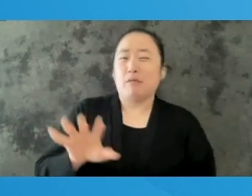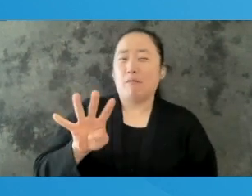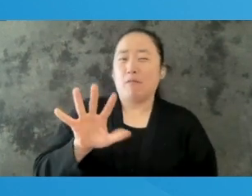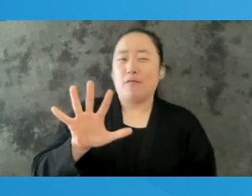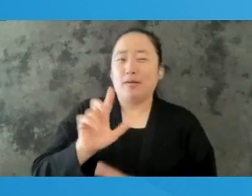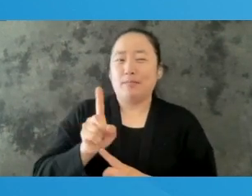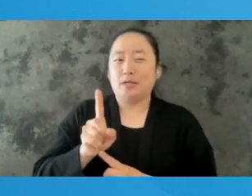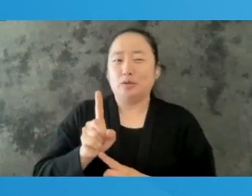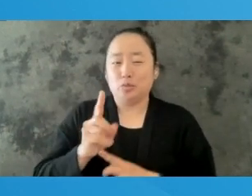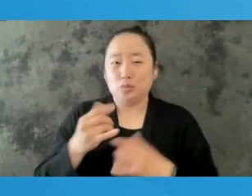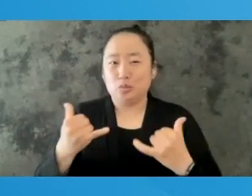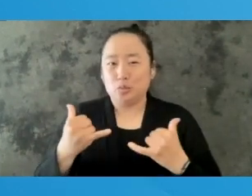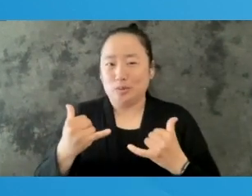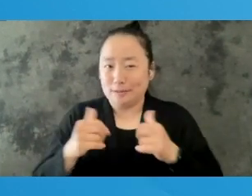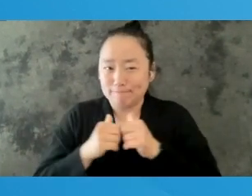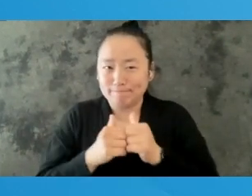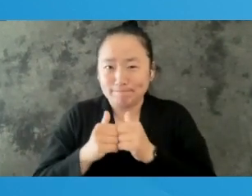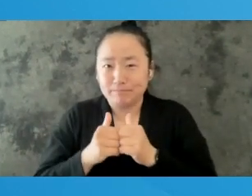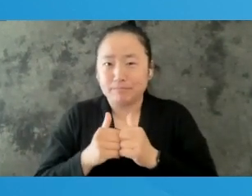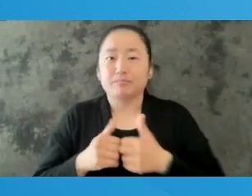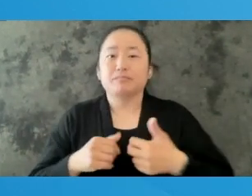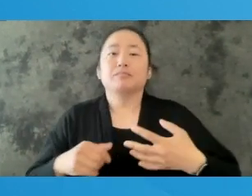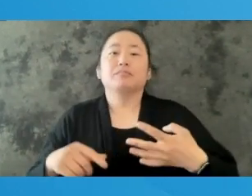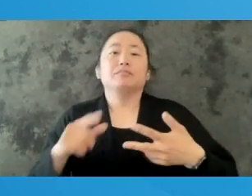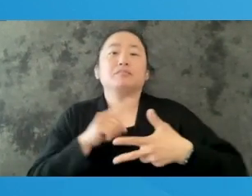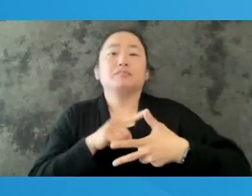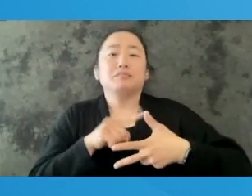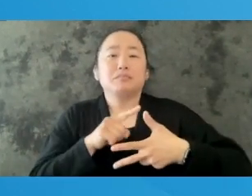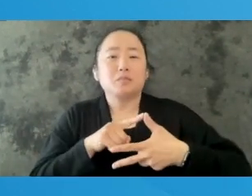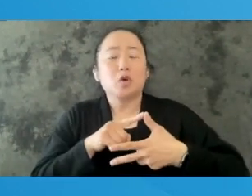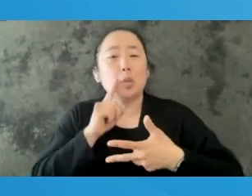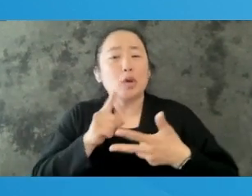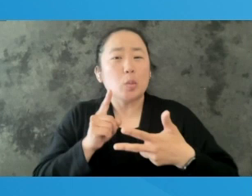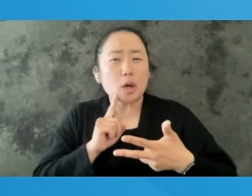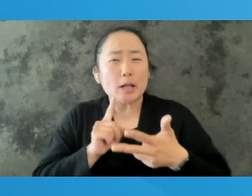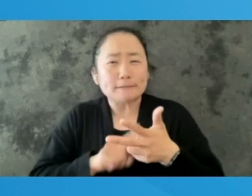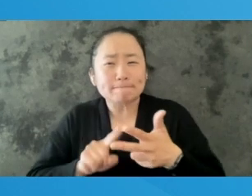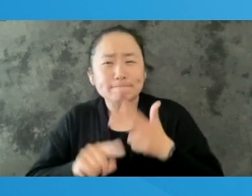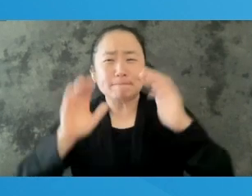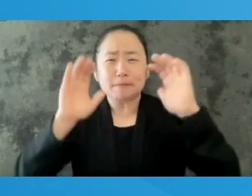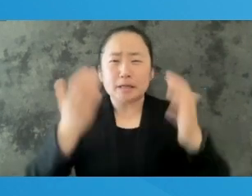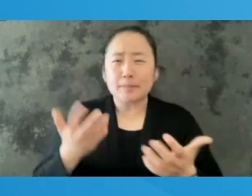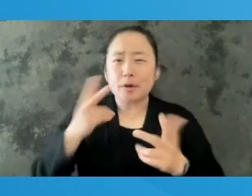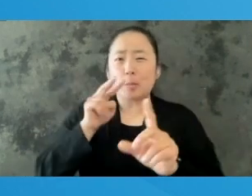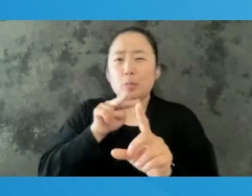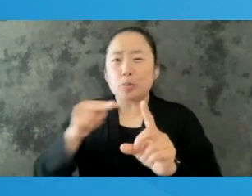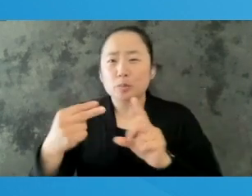We're going to be exploring and comparing perspectives on those of contemporary installation